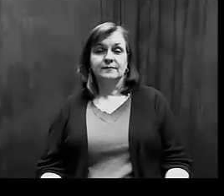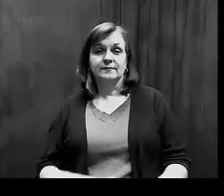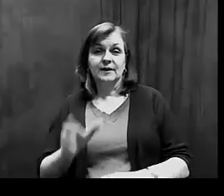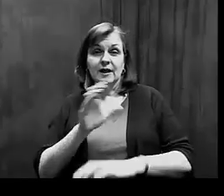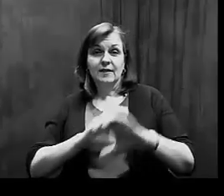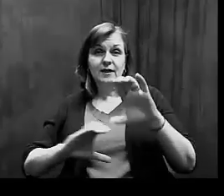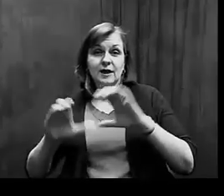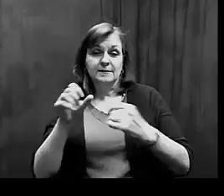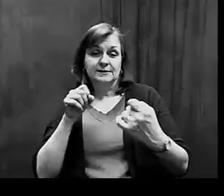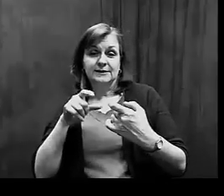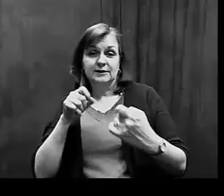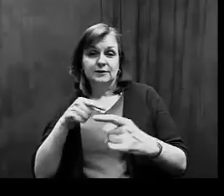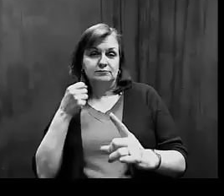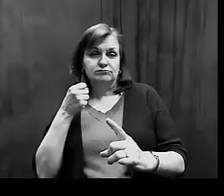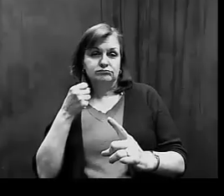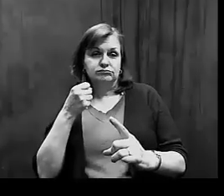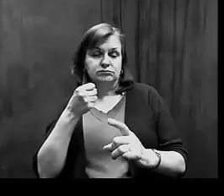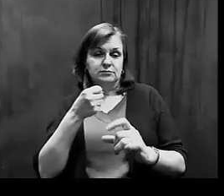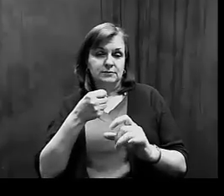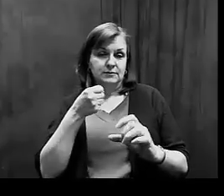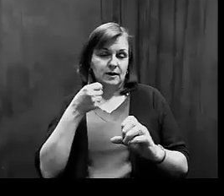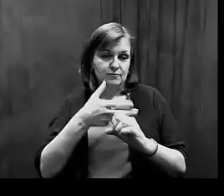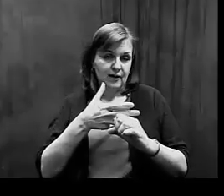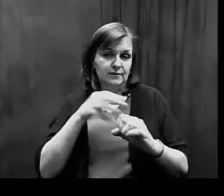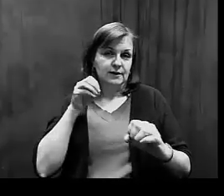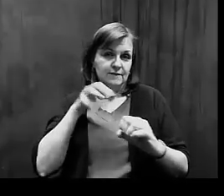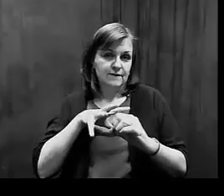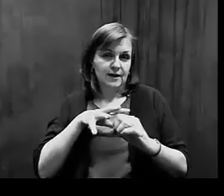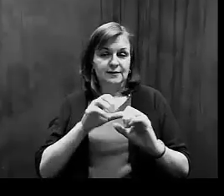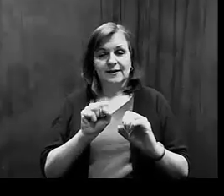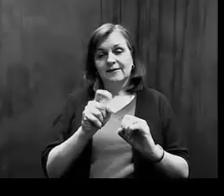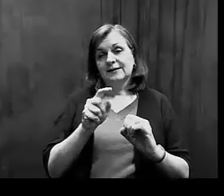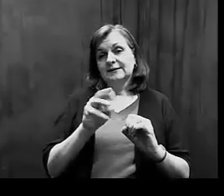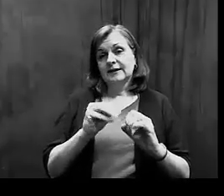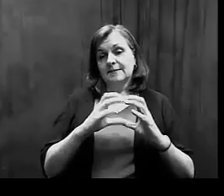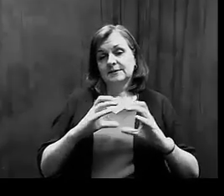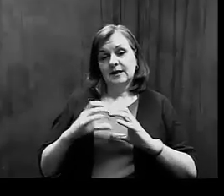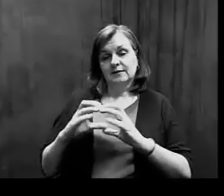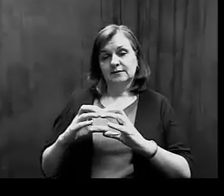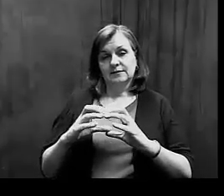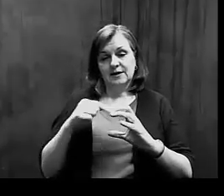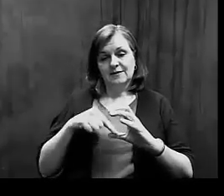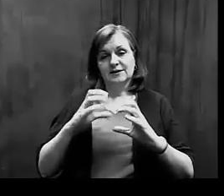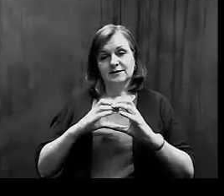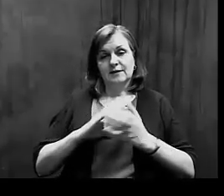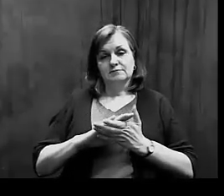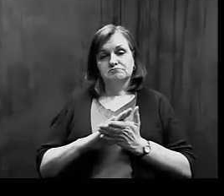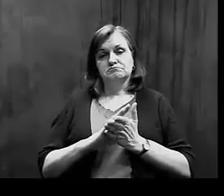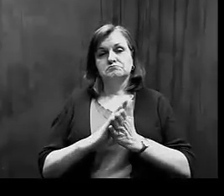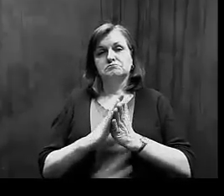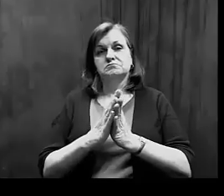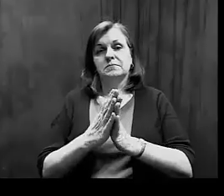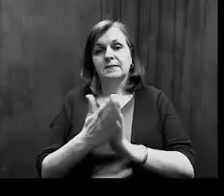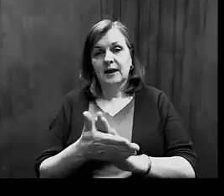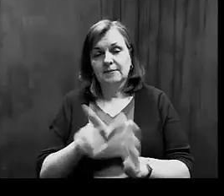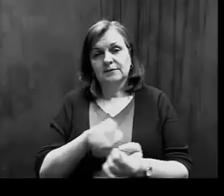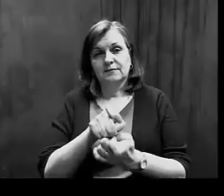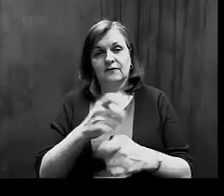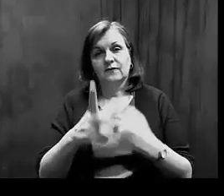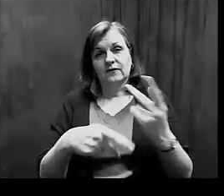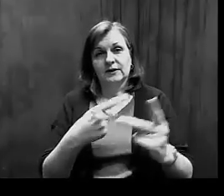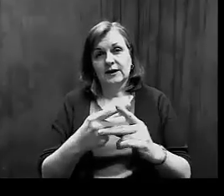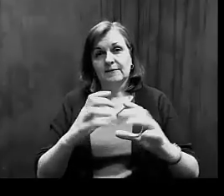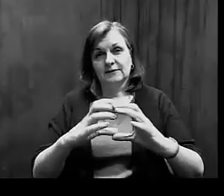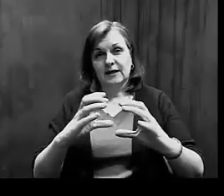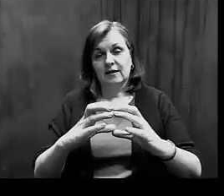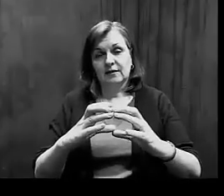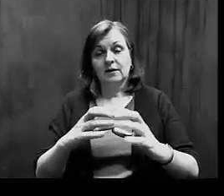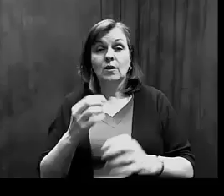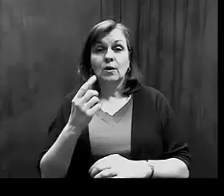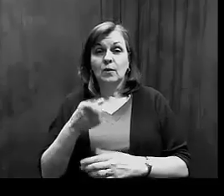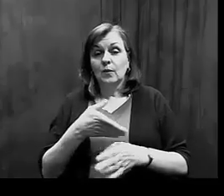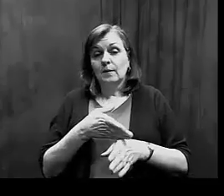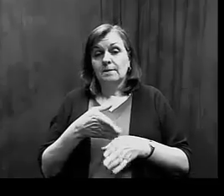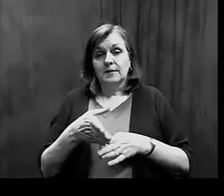the chemical signals that we're going to look at actually impact stem cells and help them to go through this differentiation process